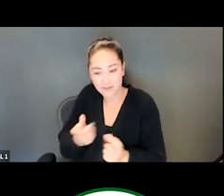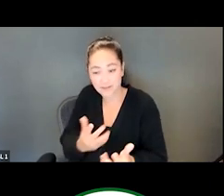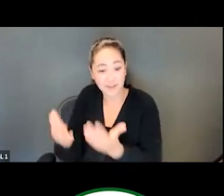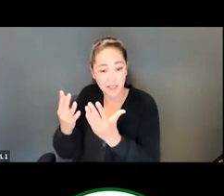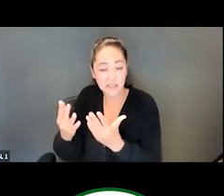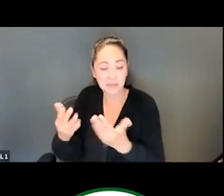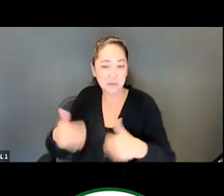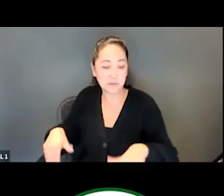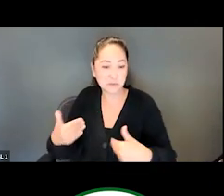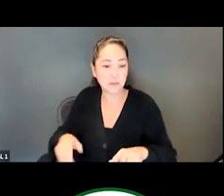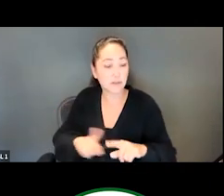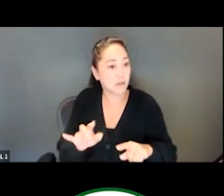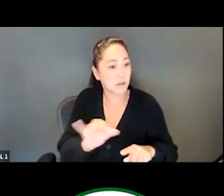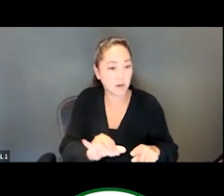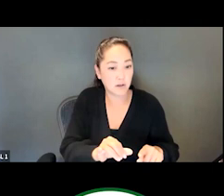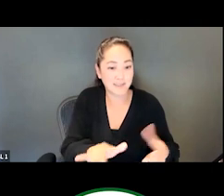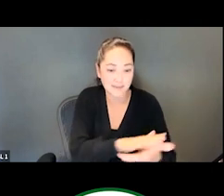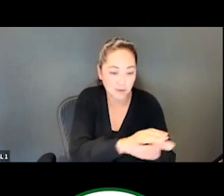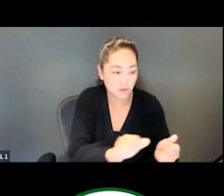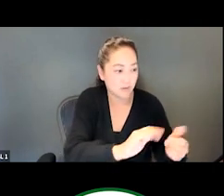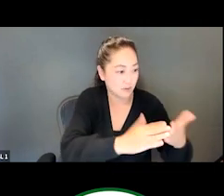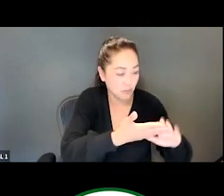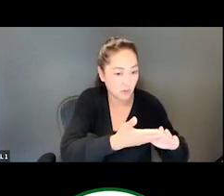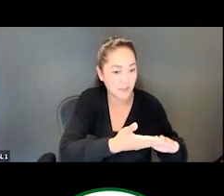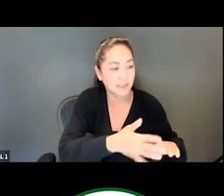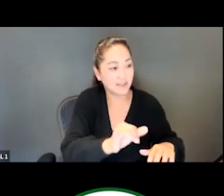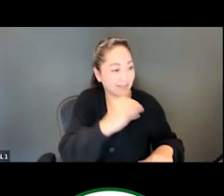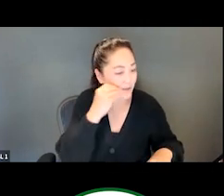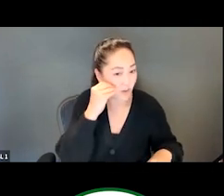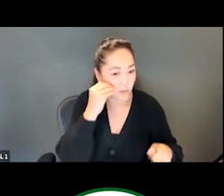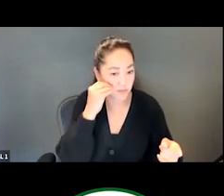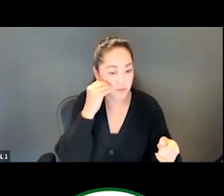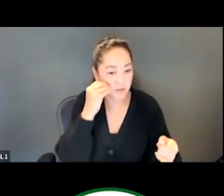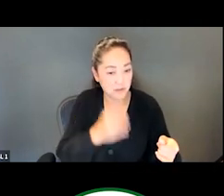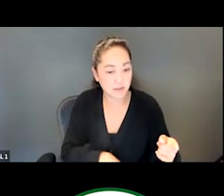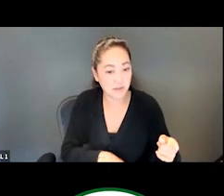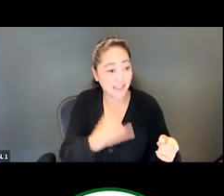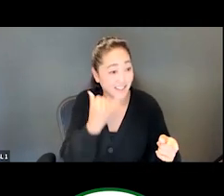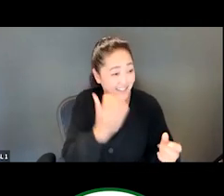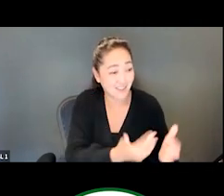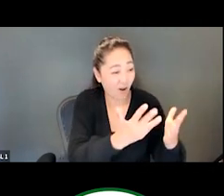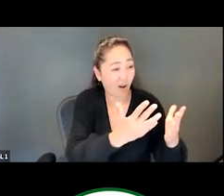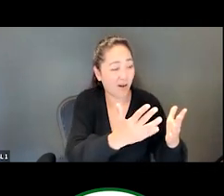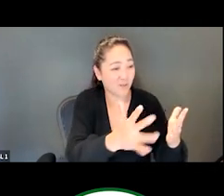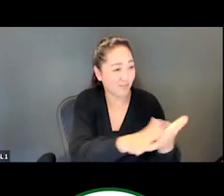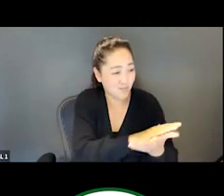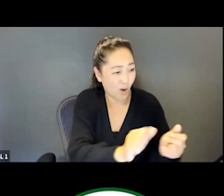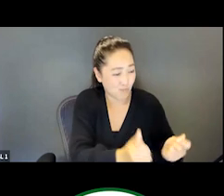plumes when the electrical. Poles are on fire, then we have to more toxic things and all of that is being deposited